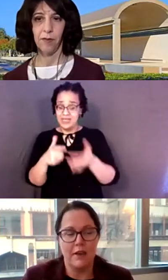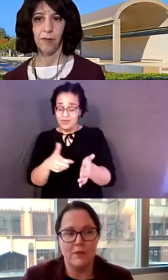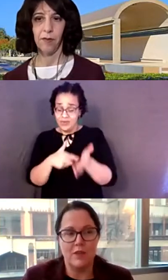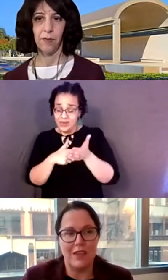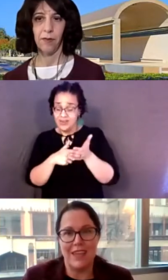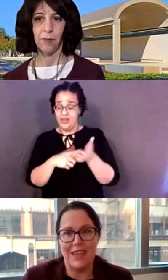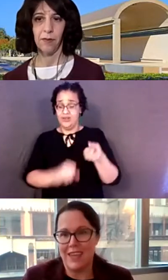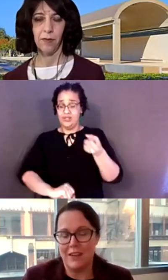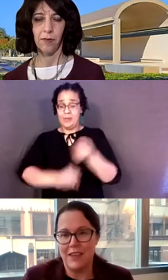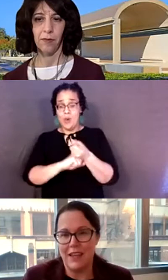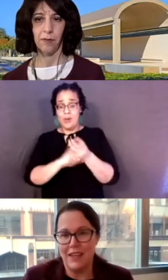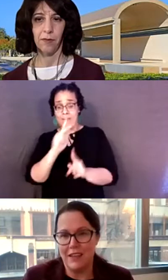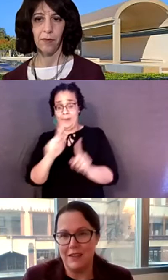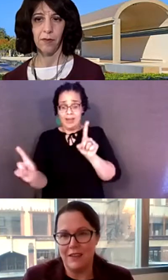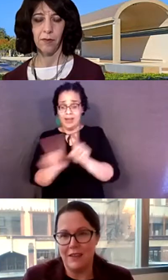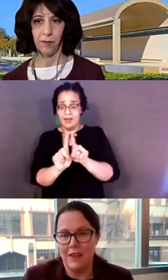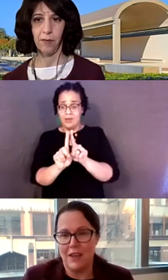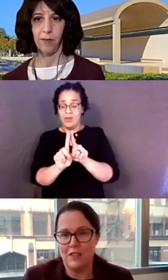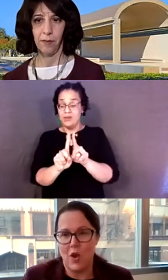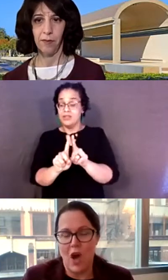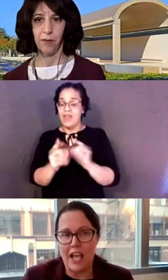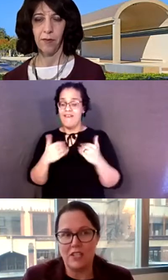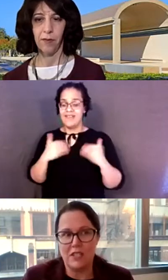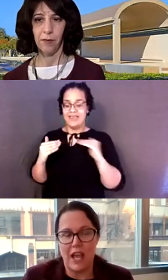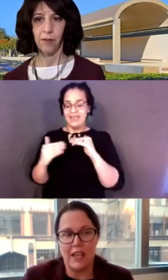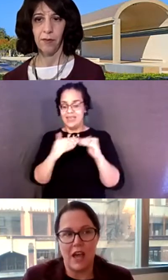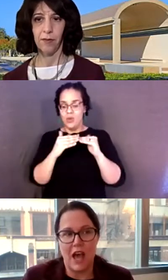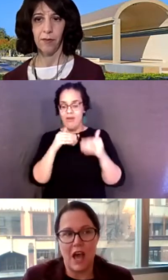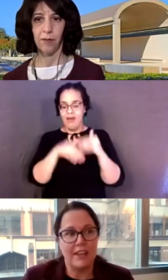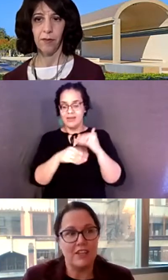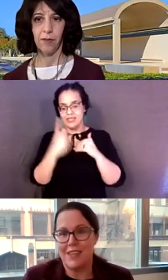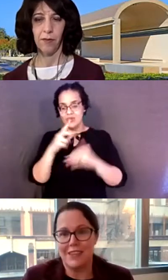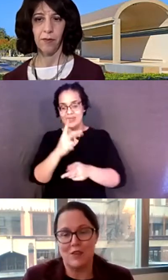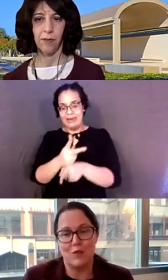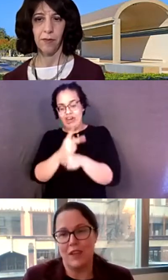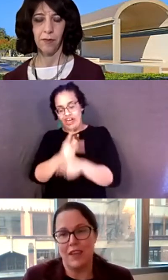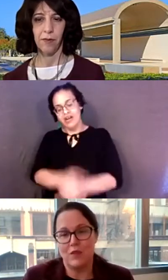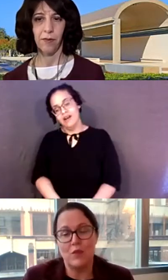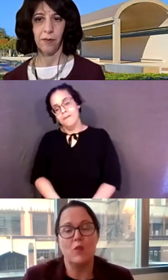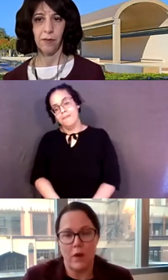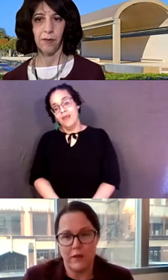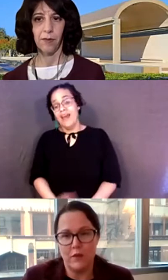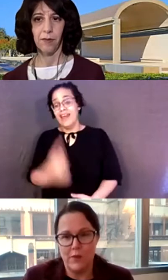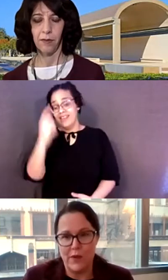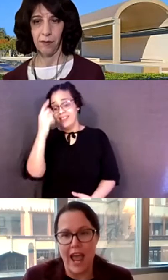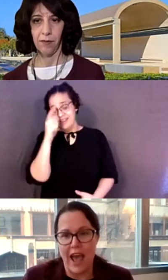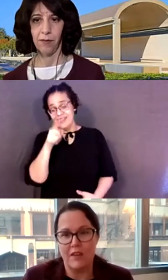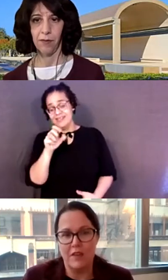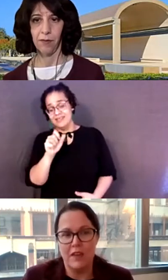so that they get the care that they need? And so I just, I just think this is a